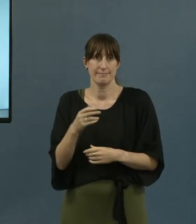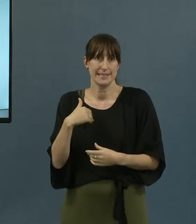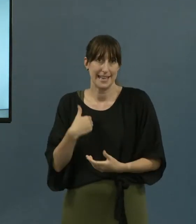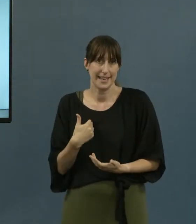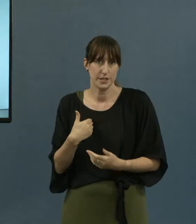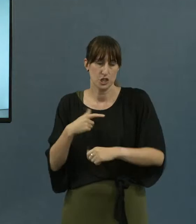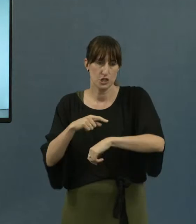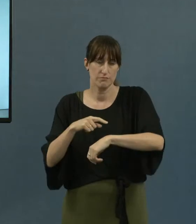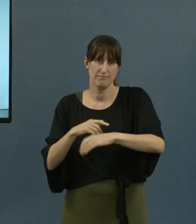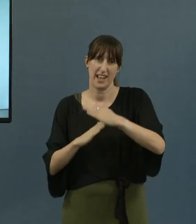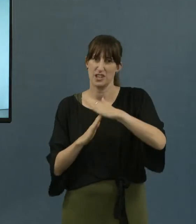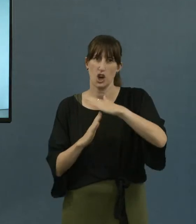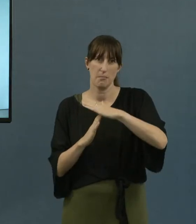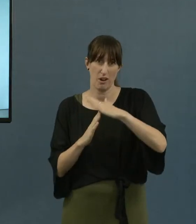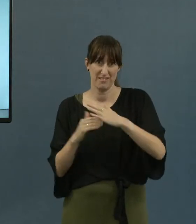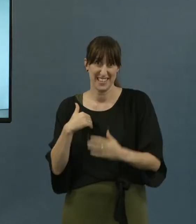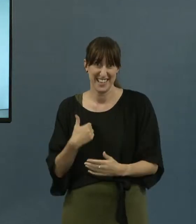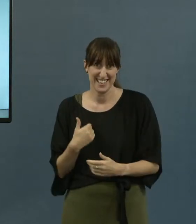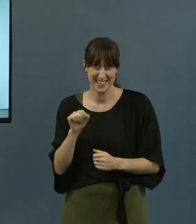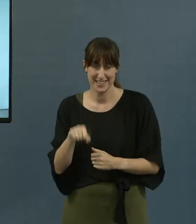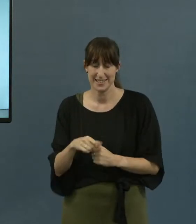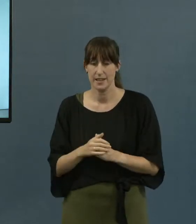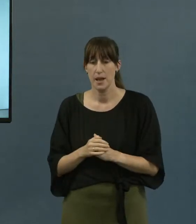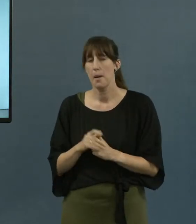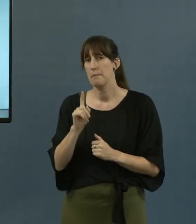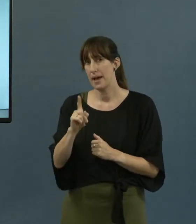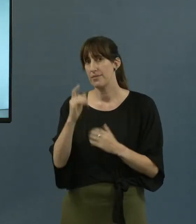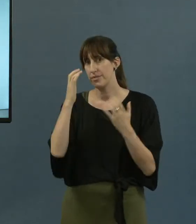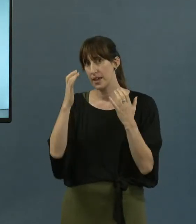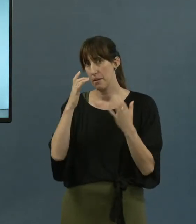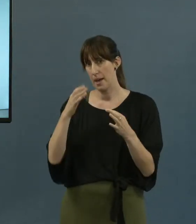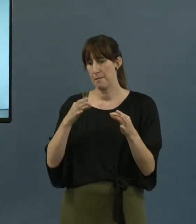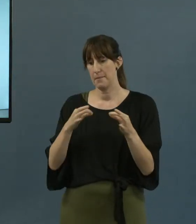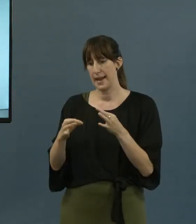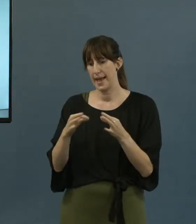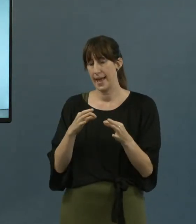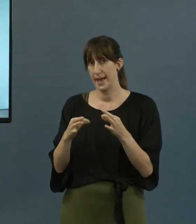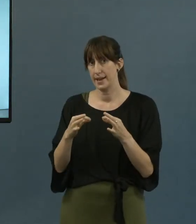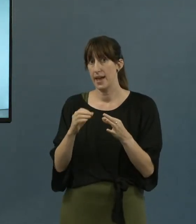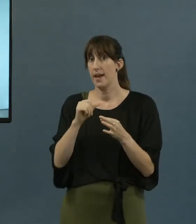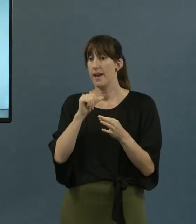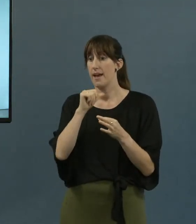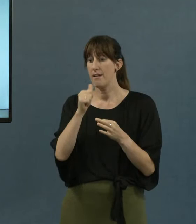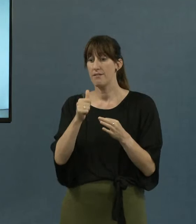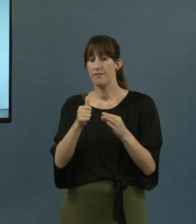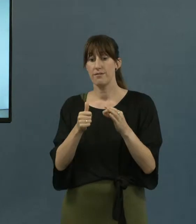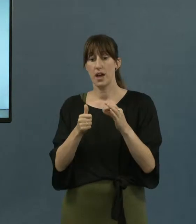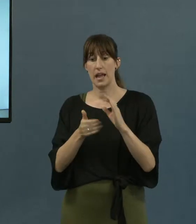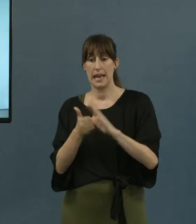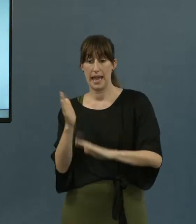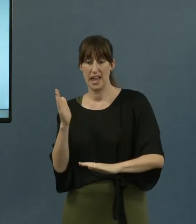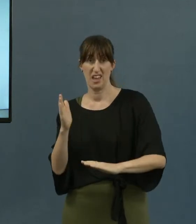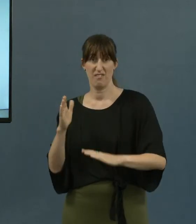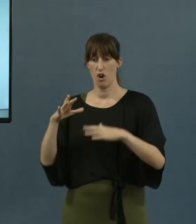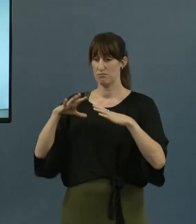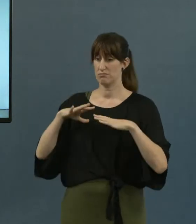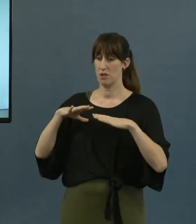consider what planning they need to make, should they